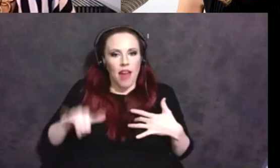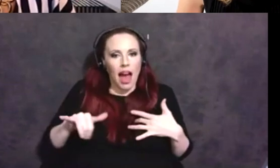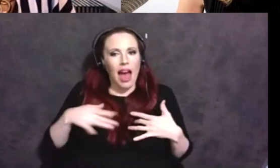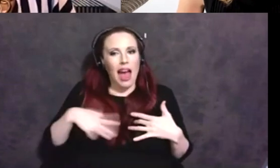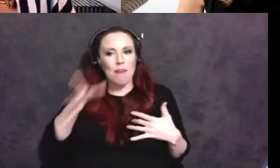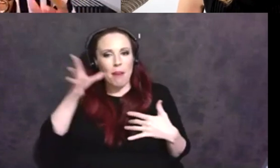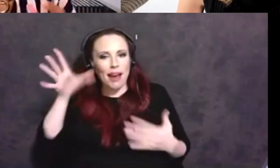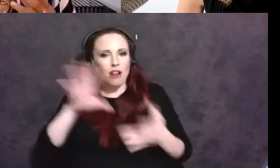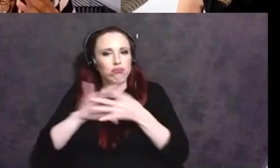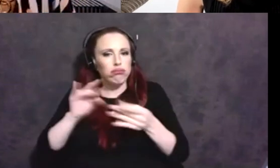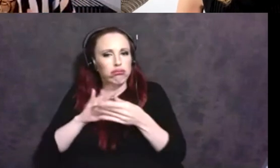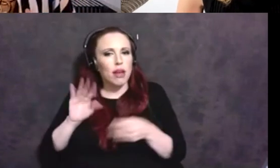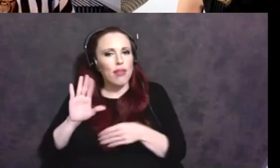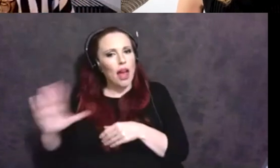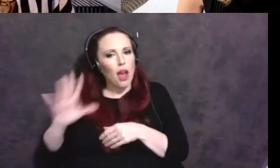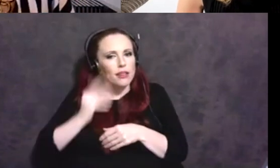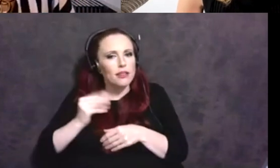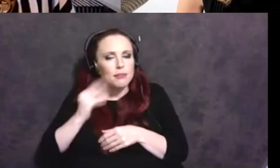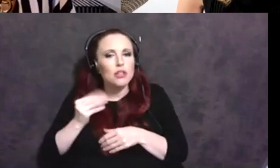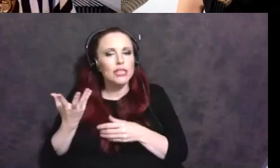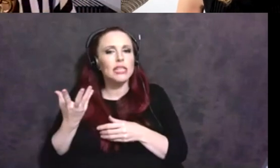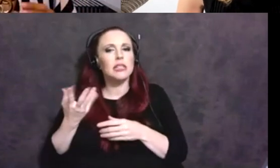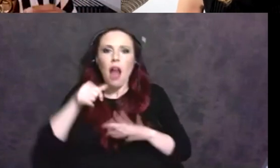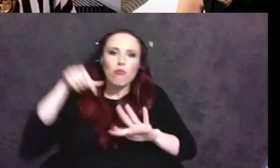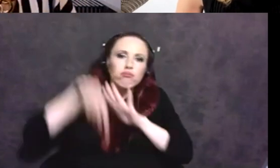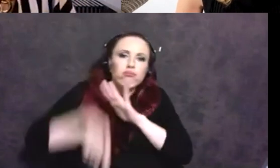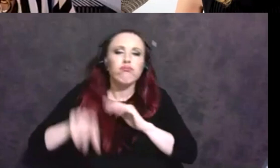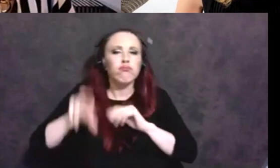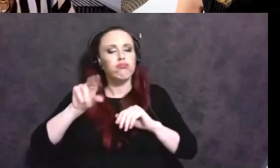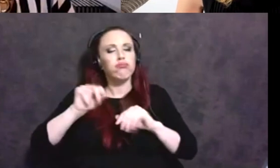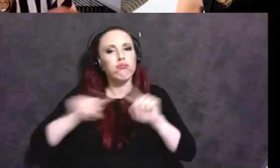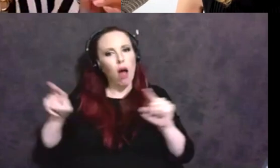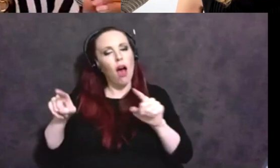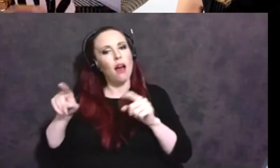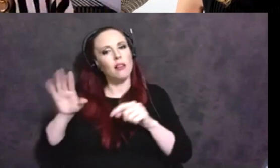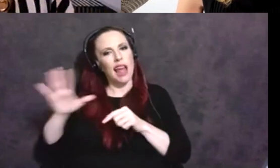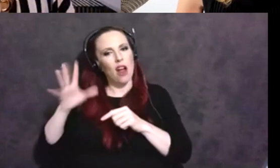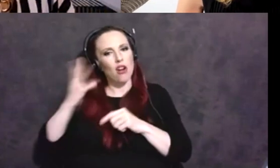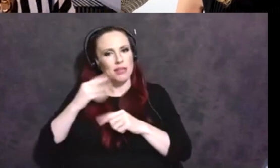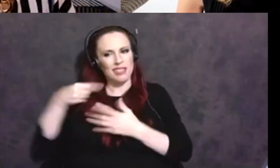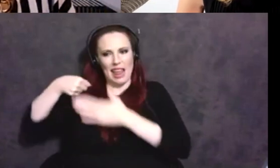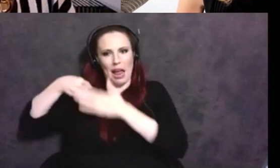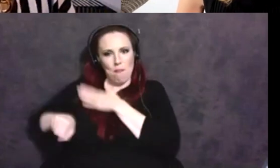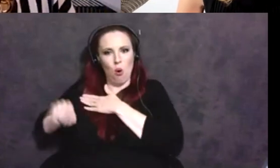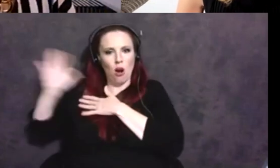so it was not well known but I knew it and felt it in my body. My parents would talk